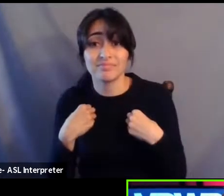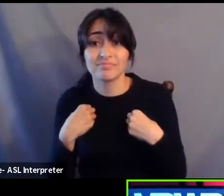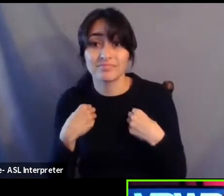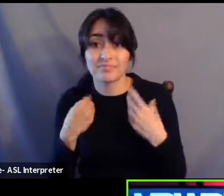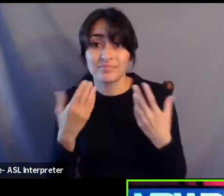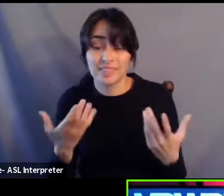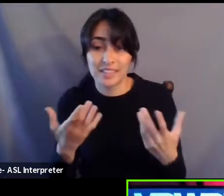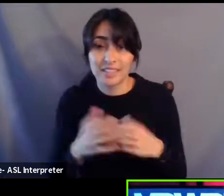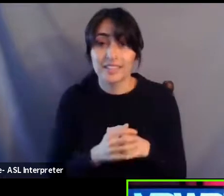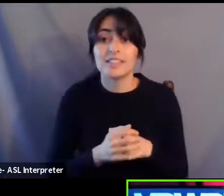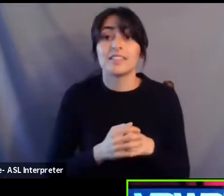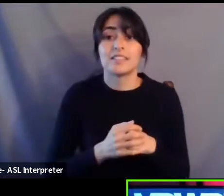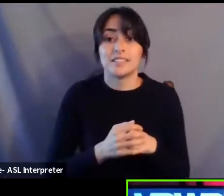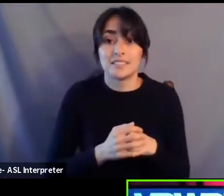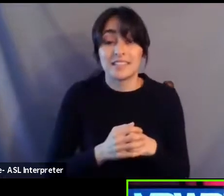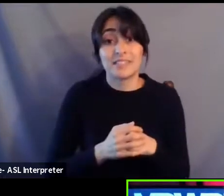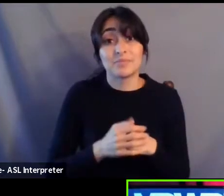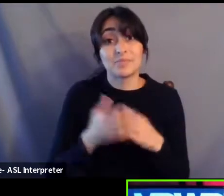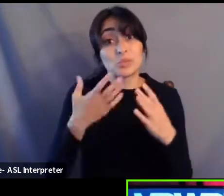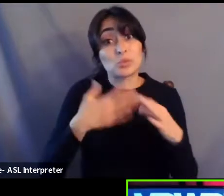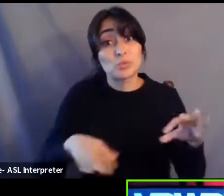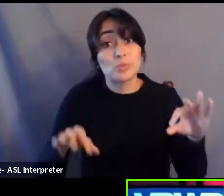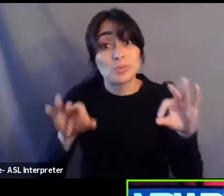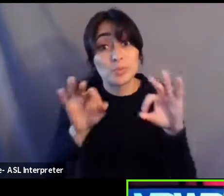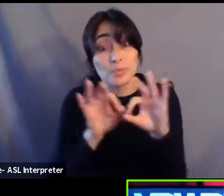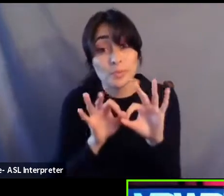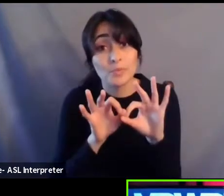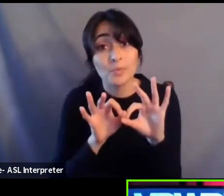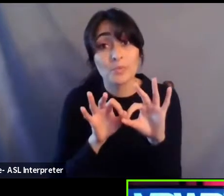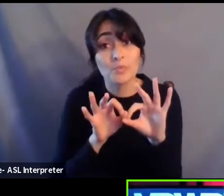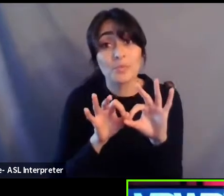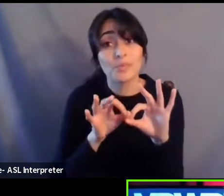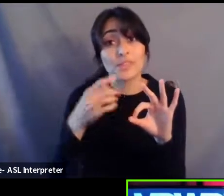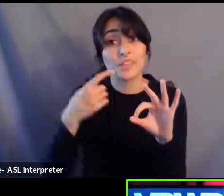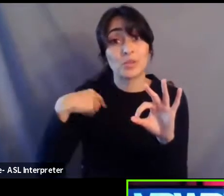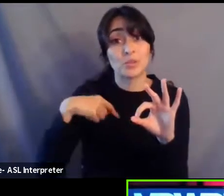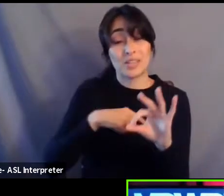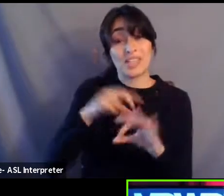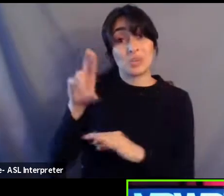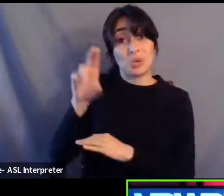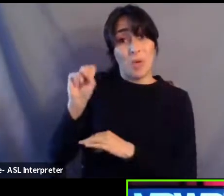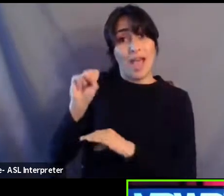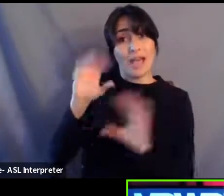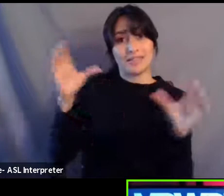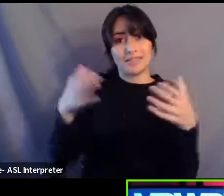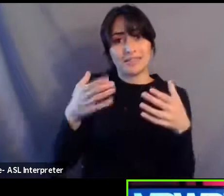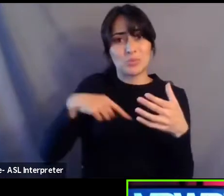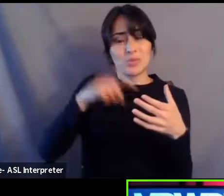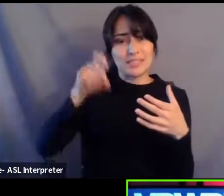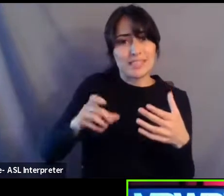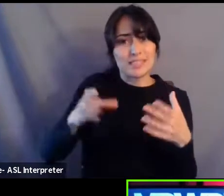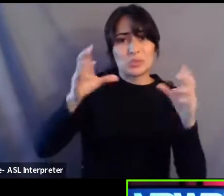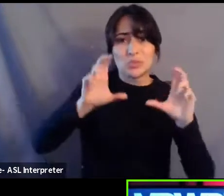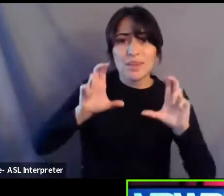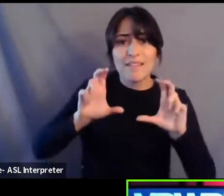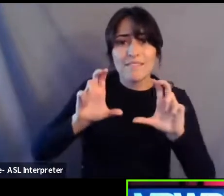have to invest, collectively, we have to invest in the development of Black leaders